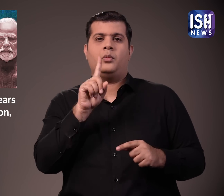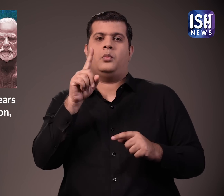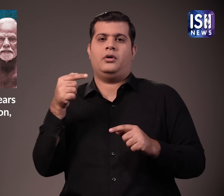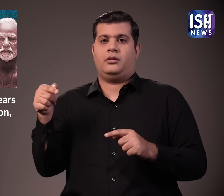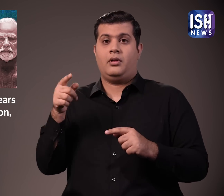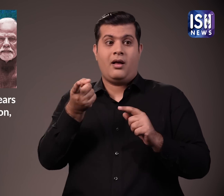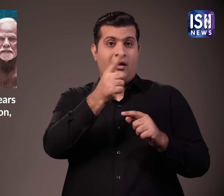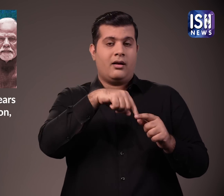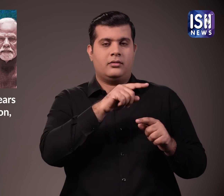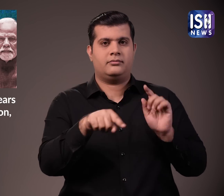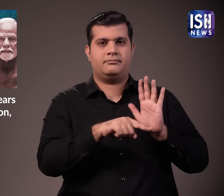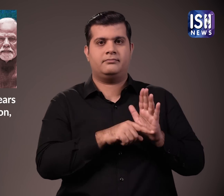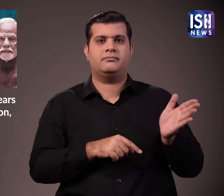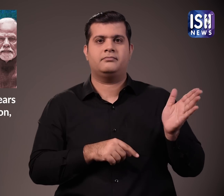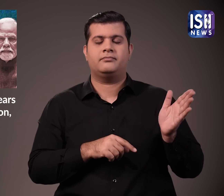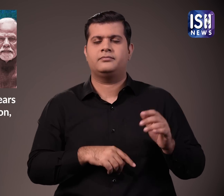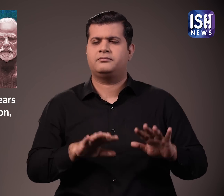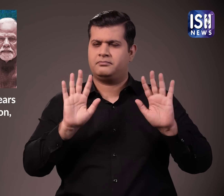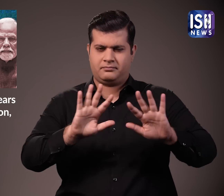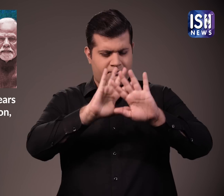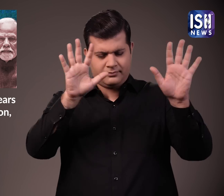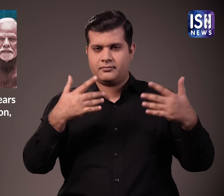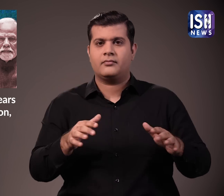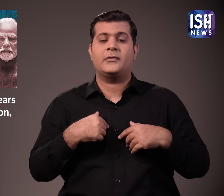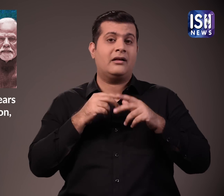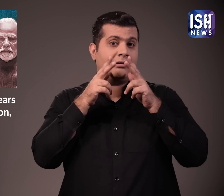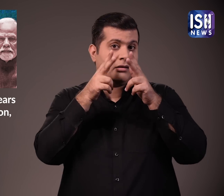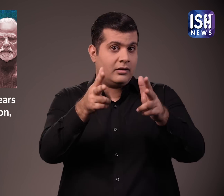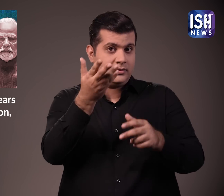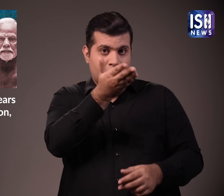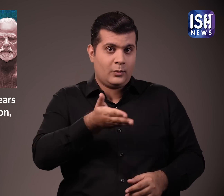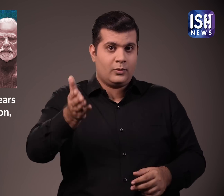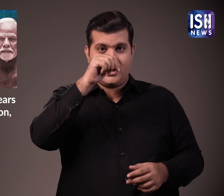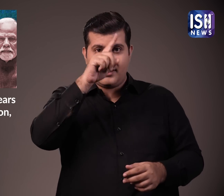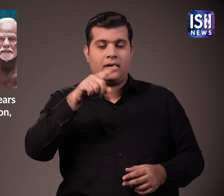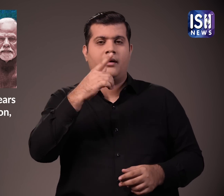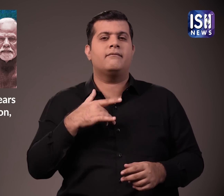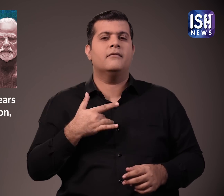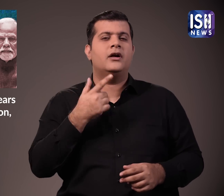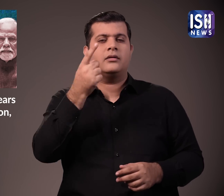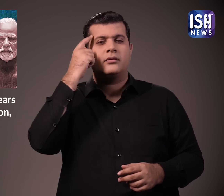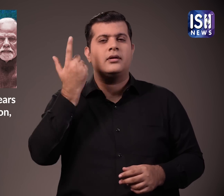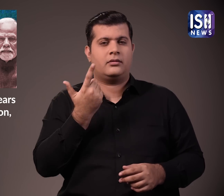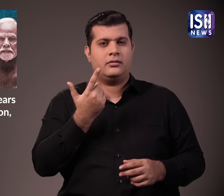While one is a positive comment, others are all negative. So what do you all think,